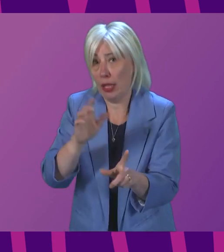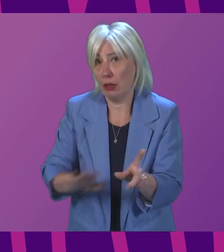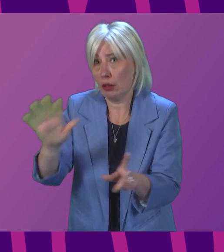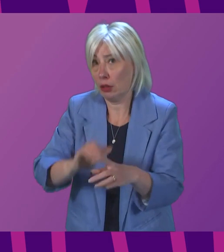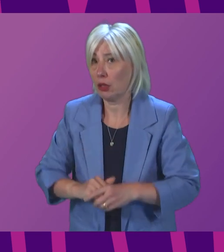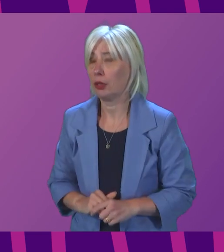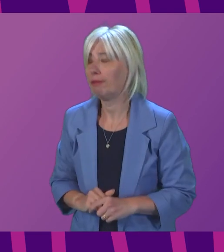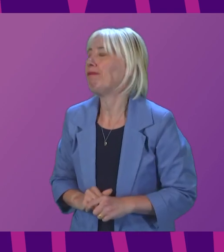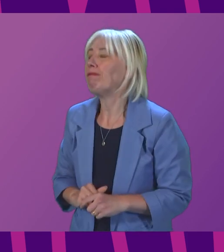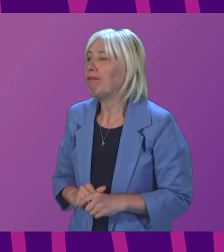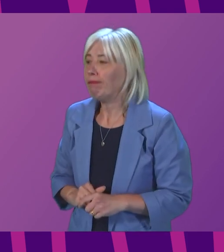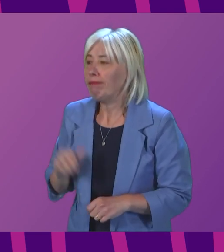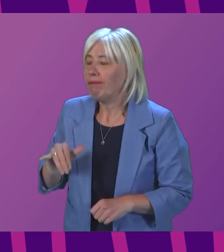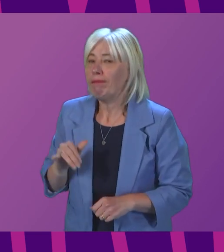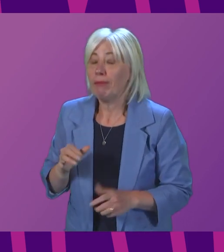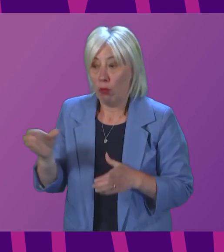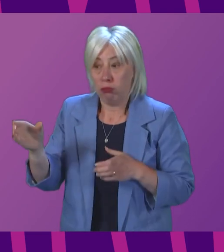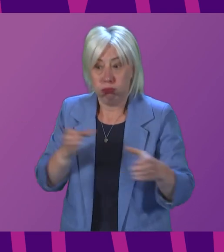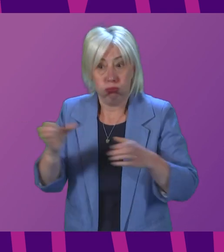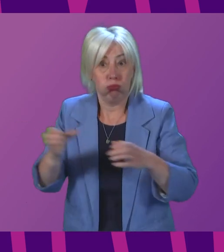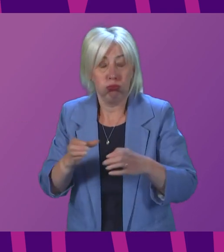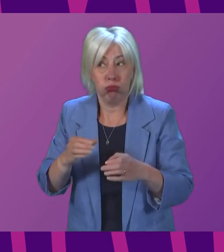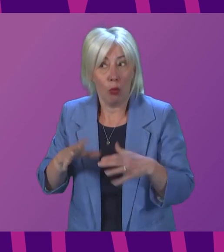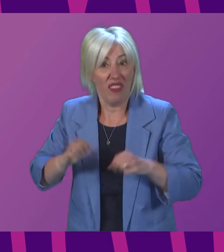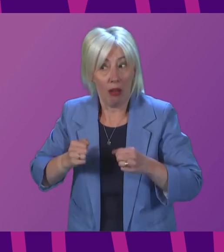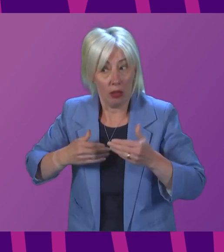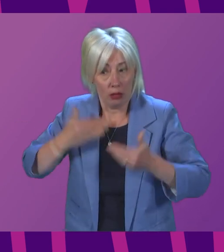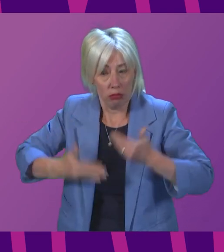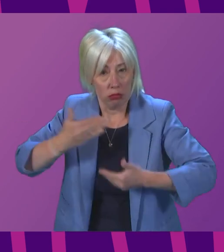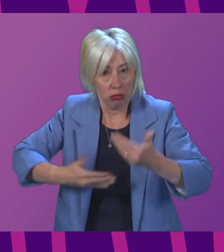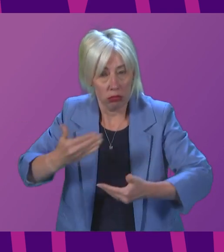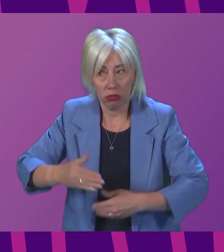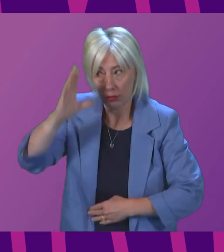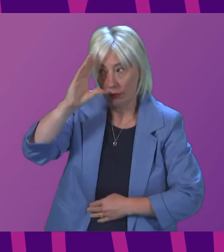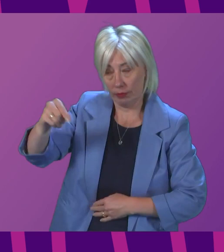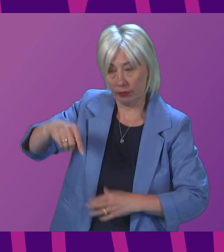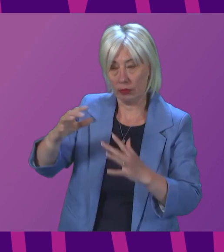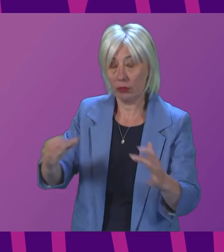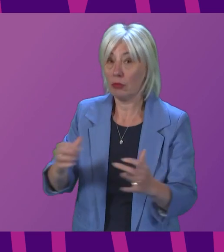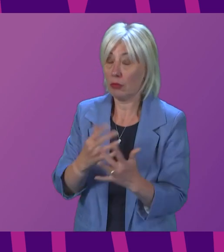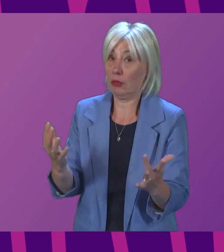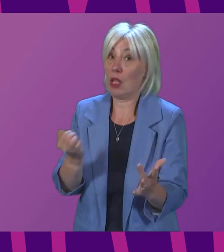Recruitment is already progressing well and I can tell members that a significant number—around